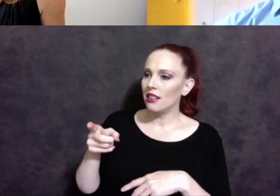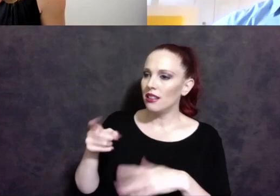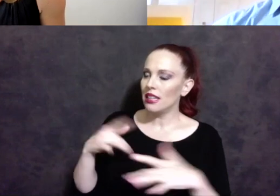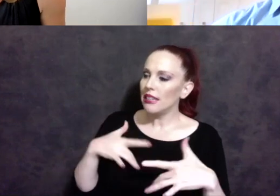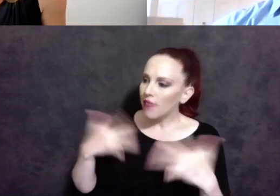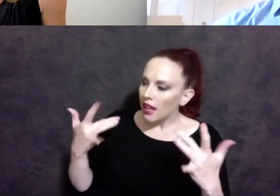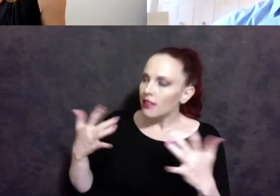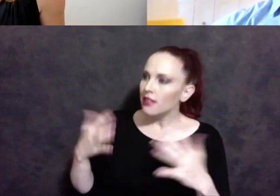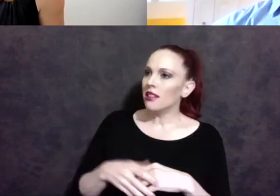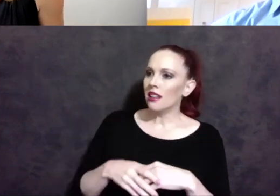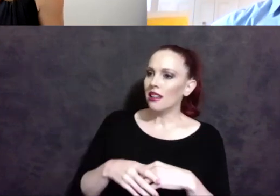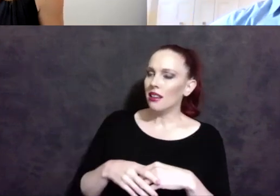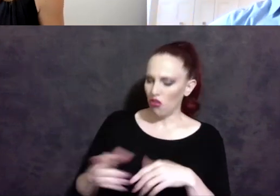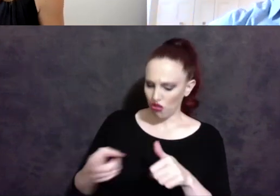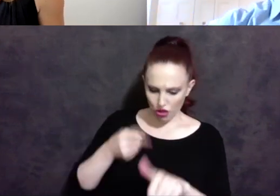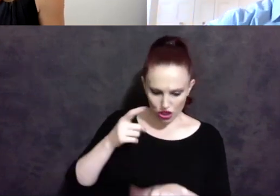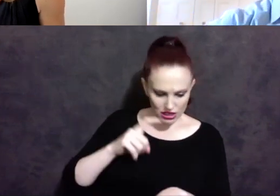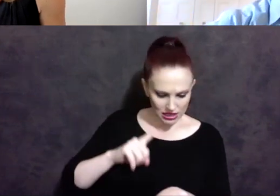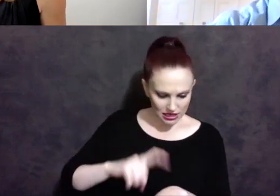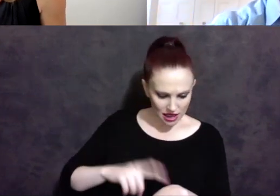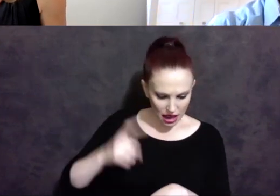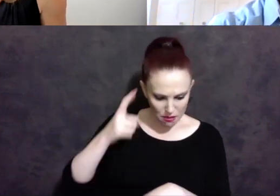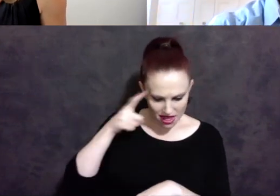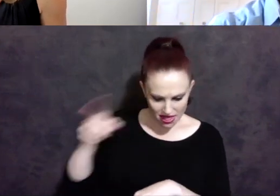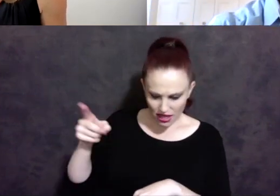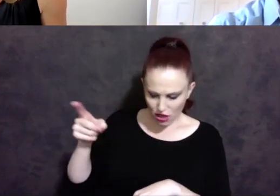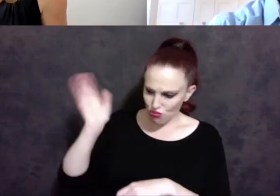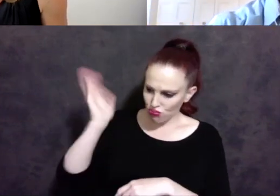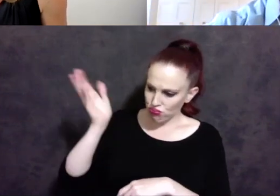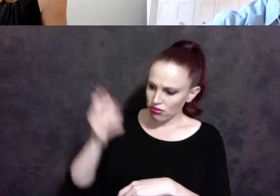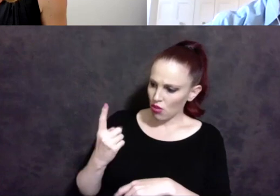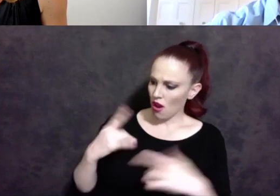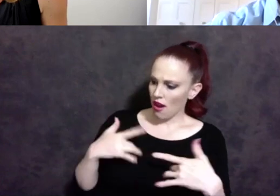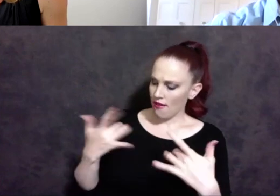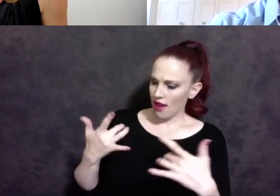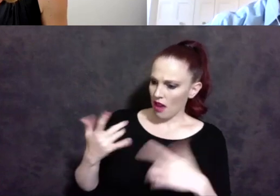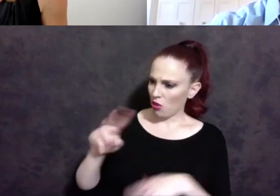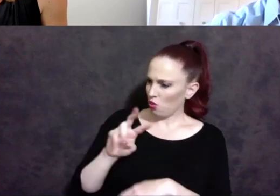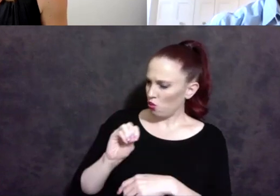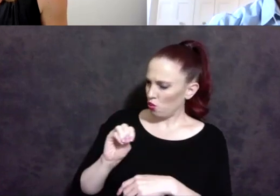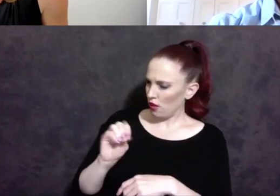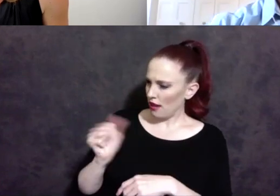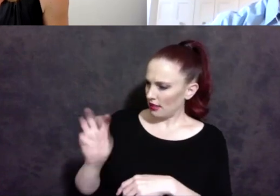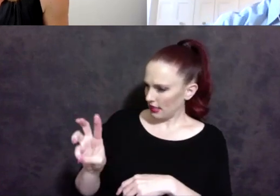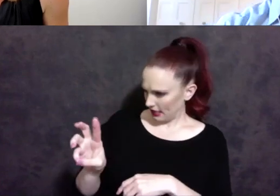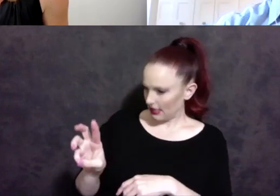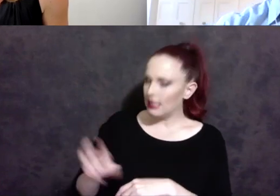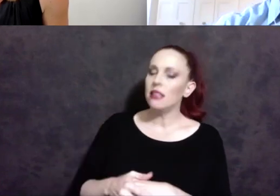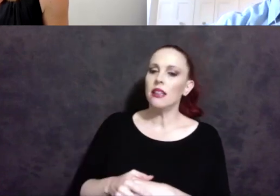the first time, I think, you talked at one of our events was in 2016 at an Inclusion